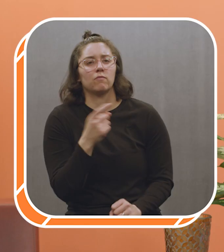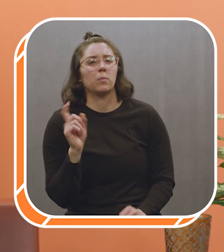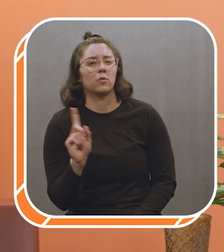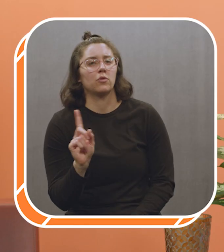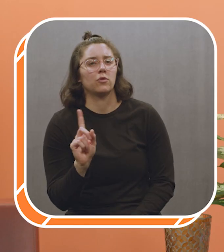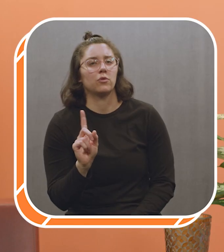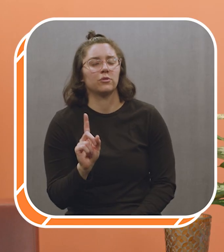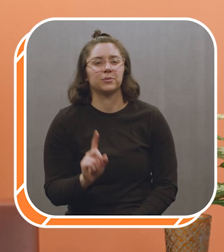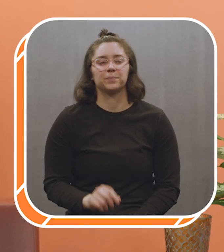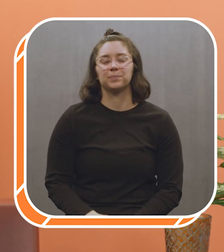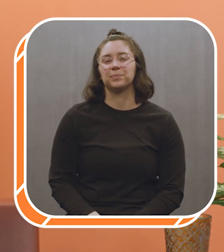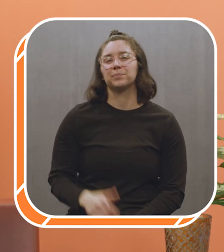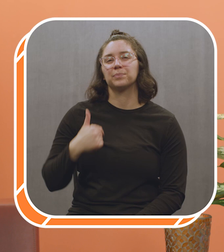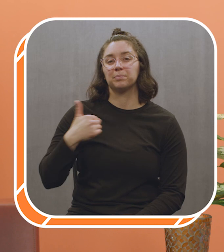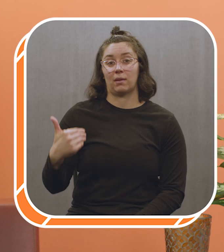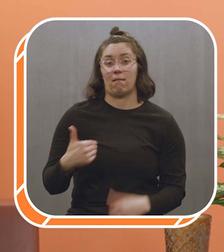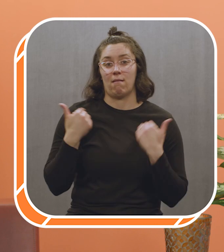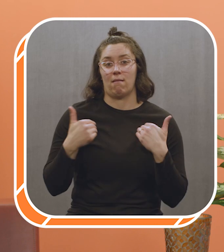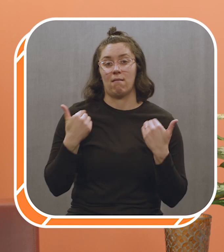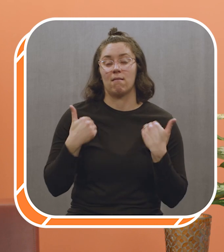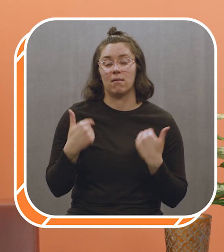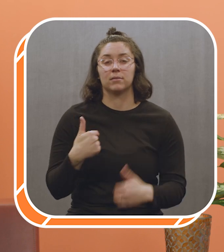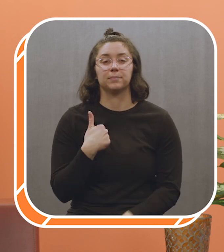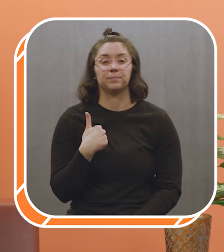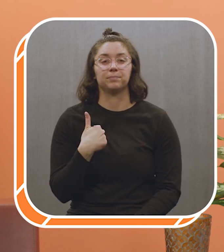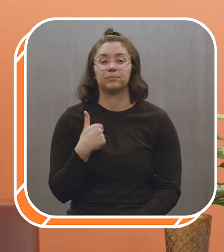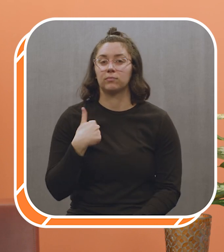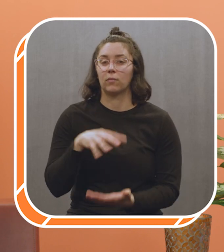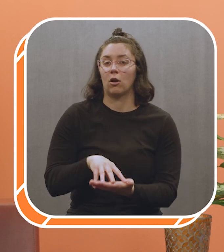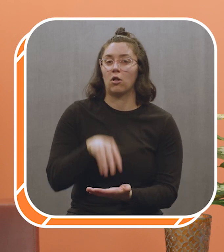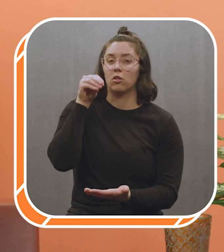When I was really young, I learned